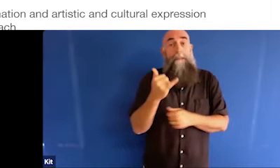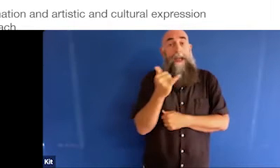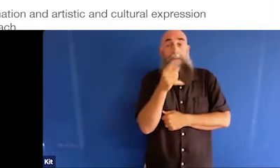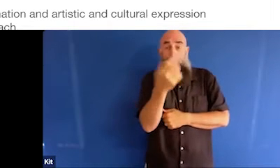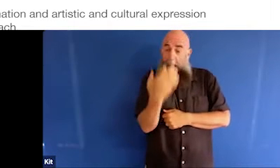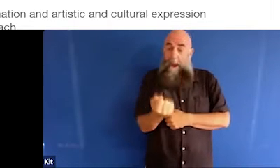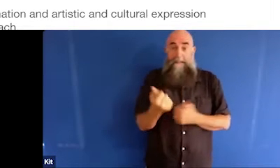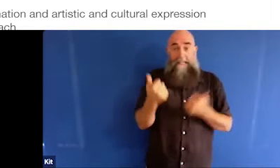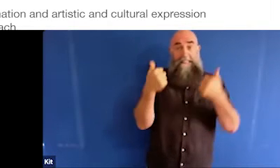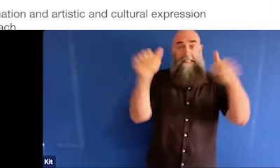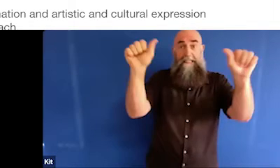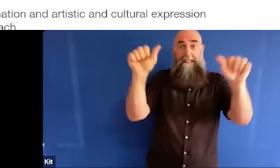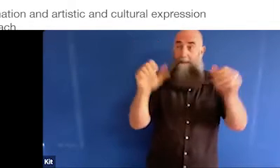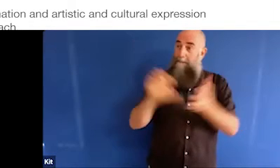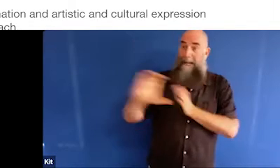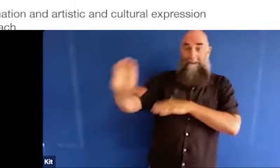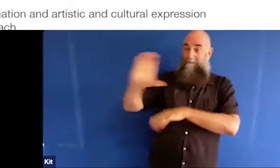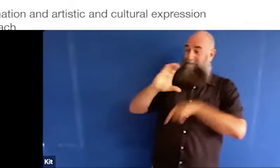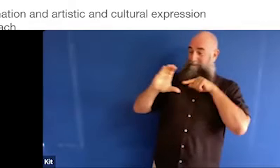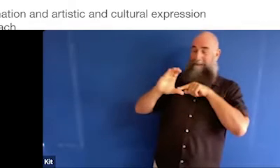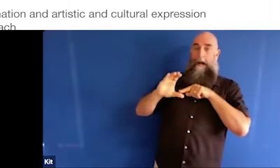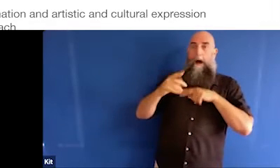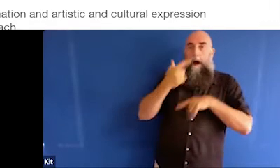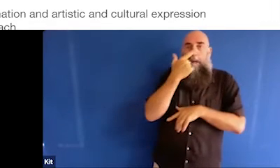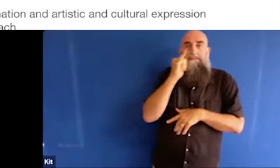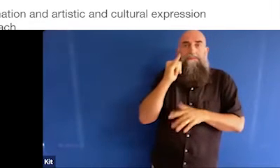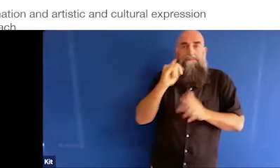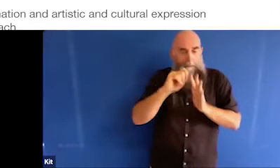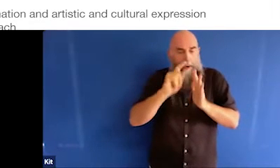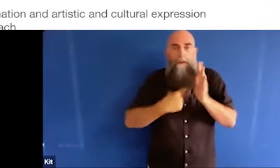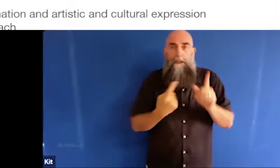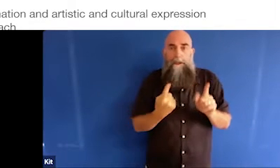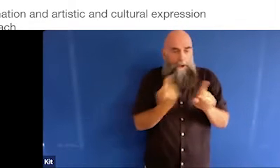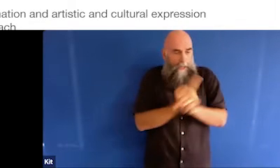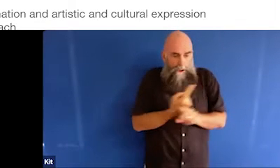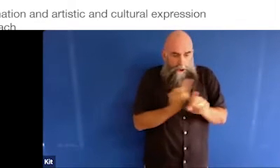receive funding and things change within your project, you can submit what's called a "variation